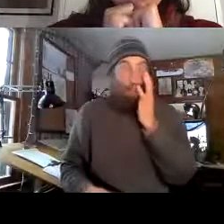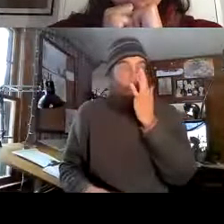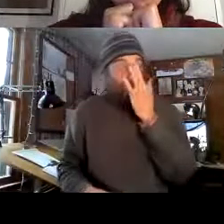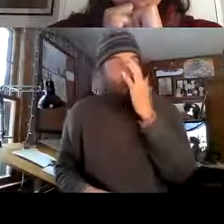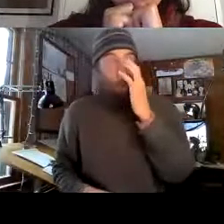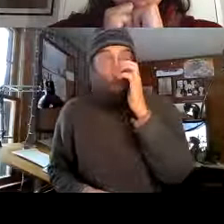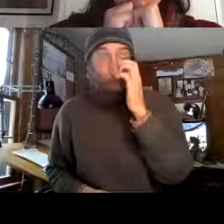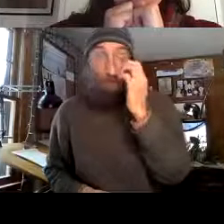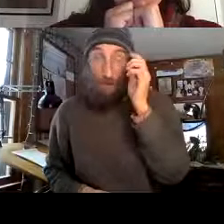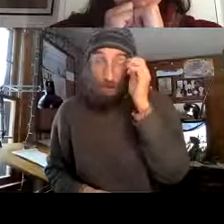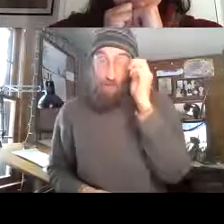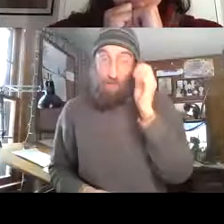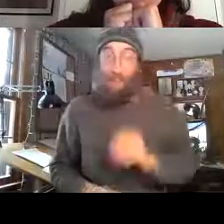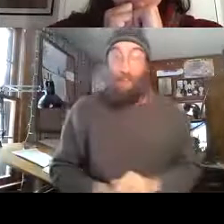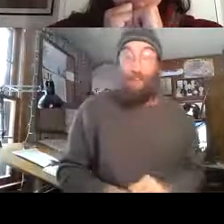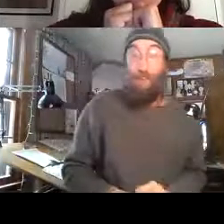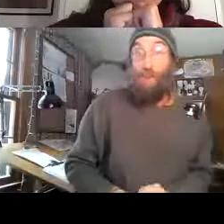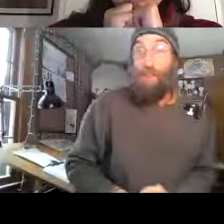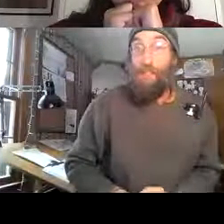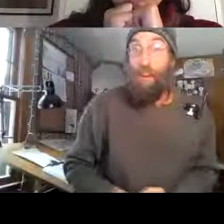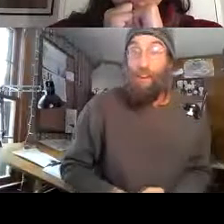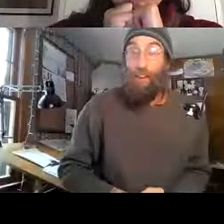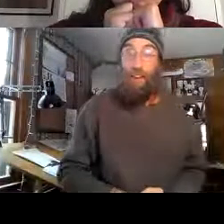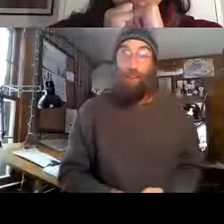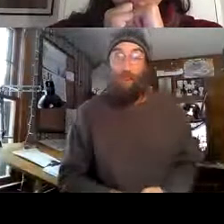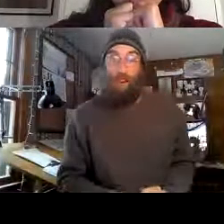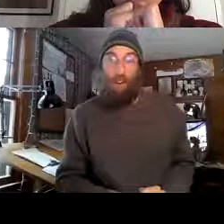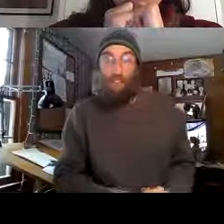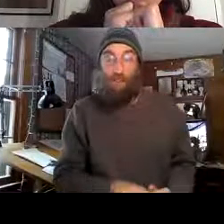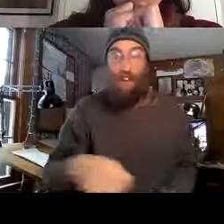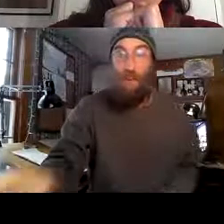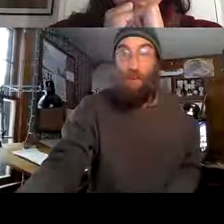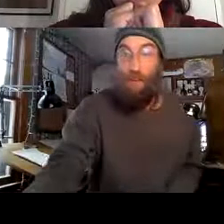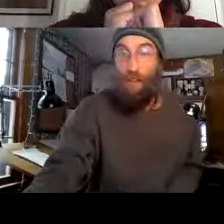like, at least from the point of view of someone who was there. That's what the artists of the time are showing